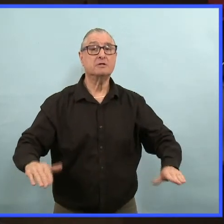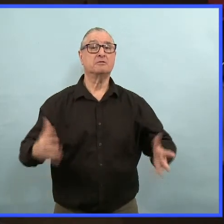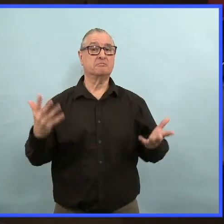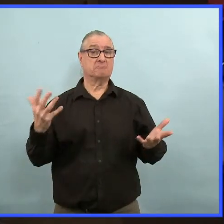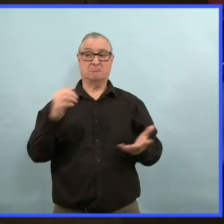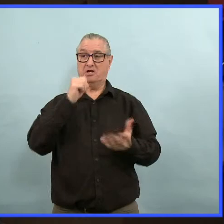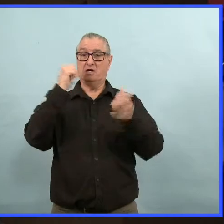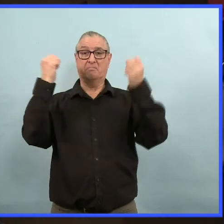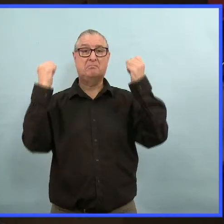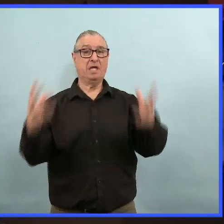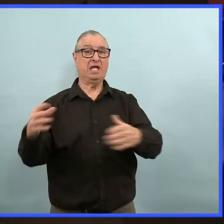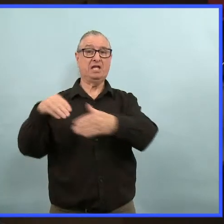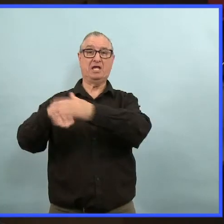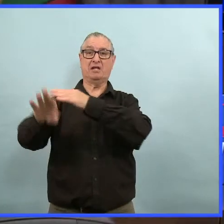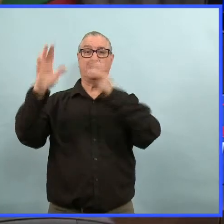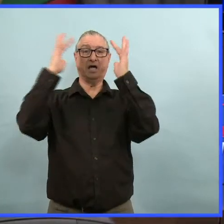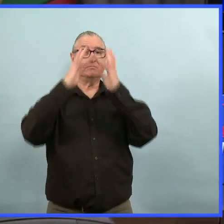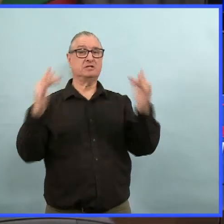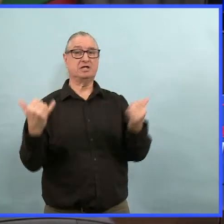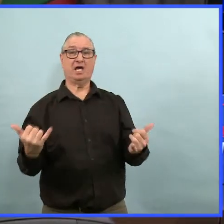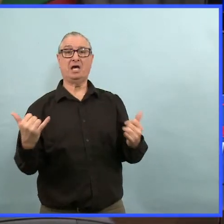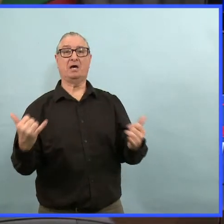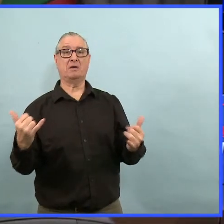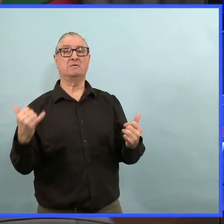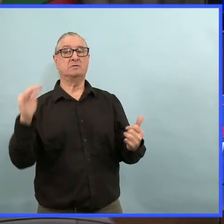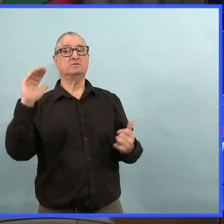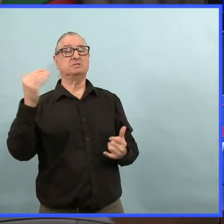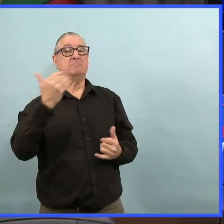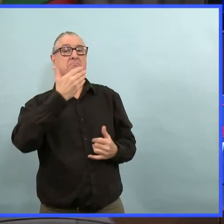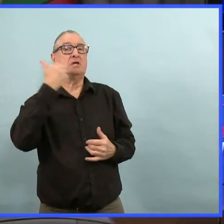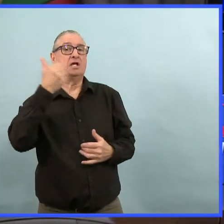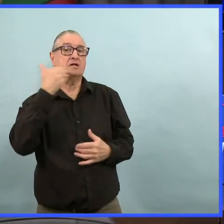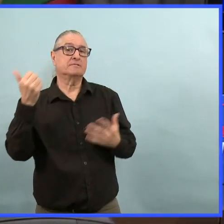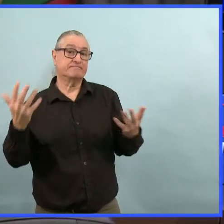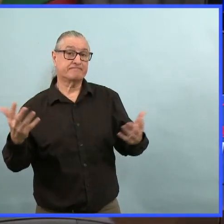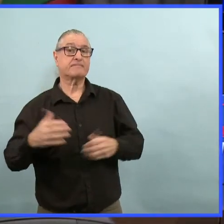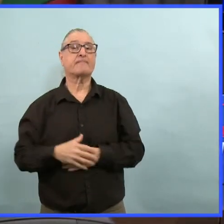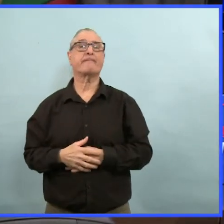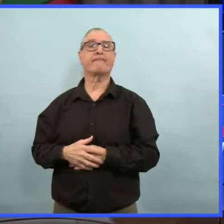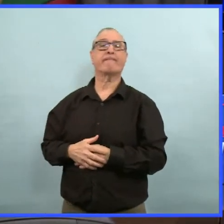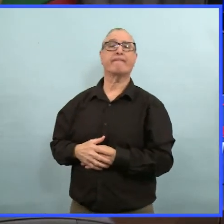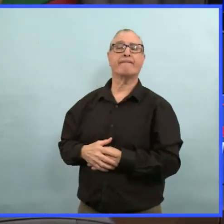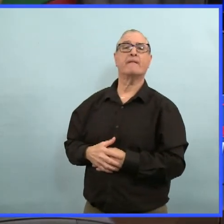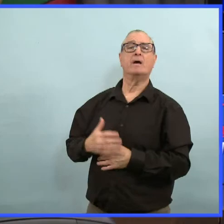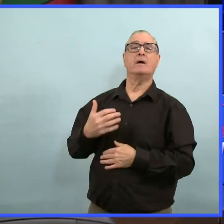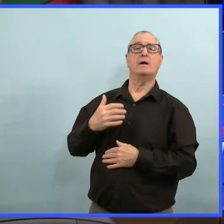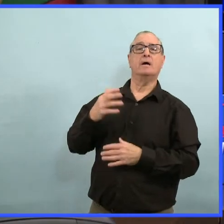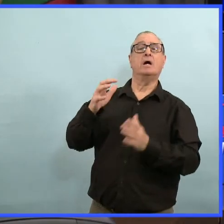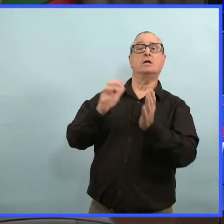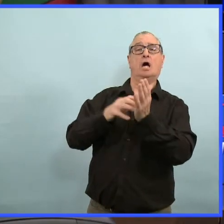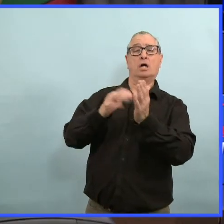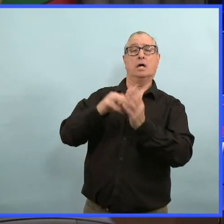and yeah i can comment that we track both and and trend both adult icu admissions